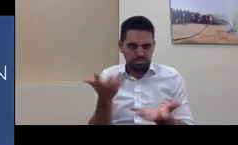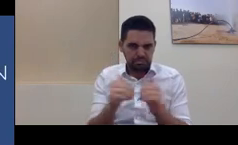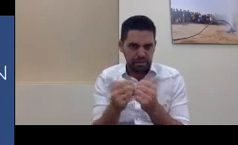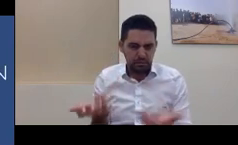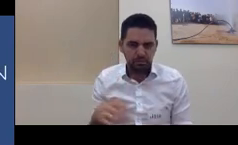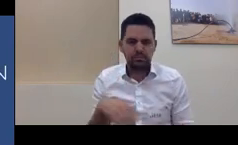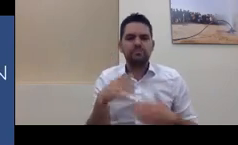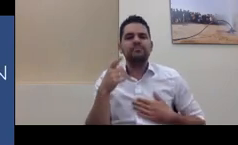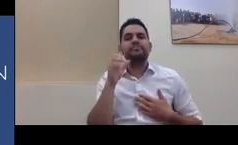how are they able to learn?